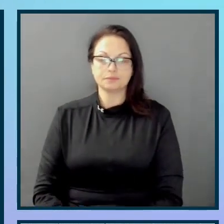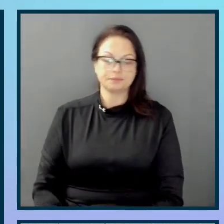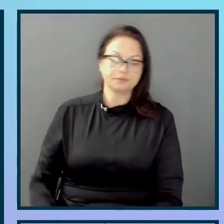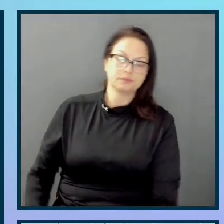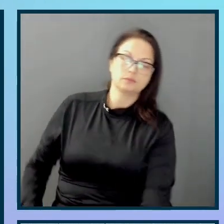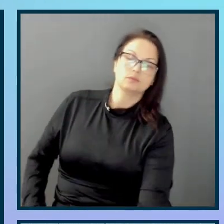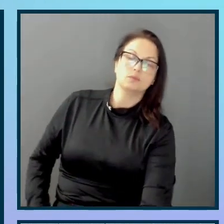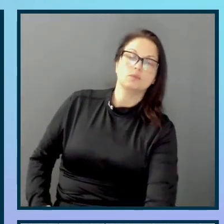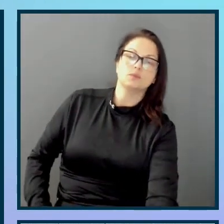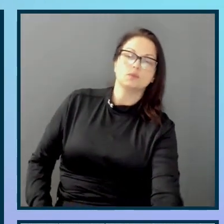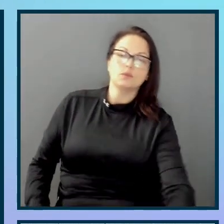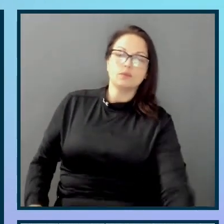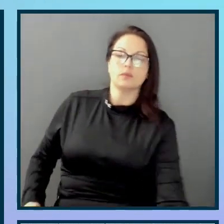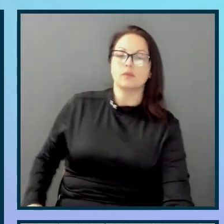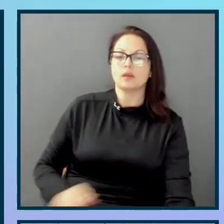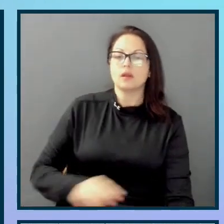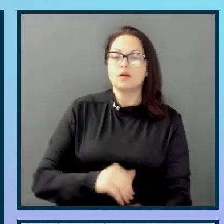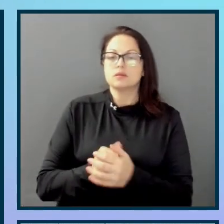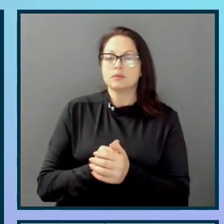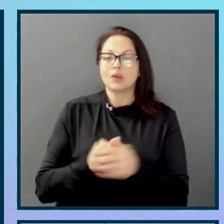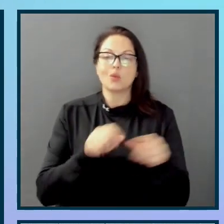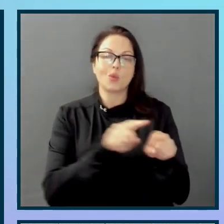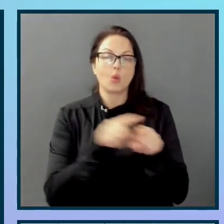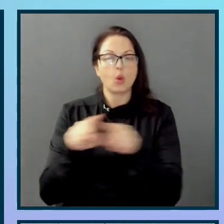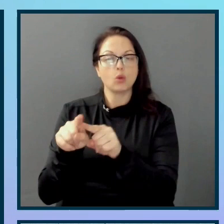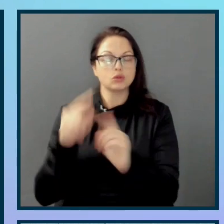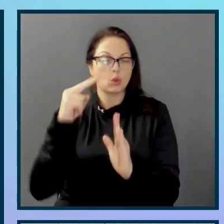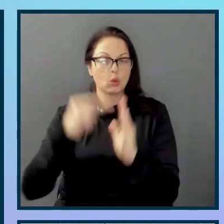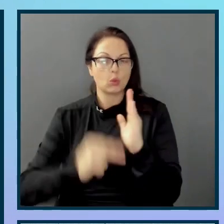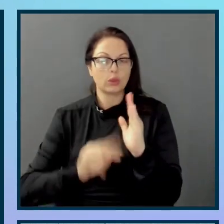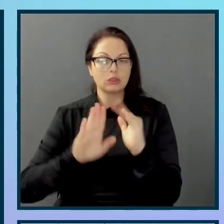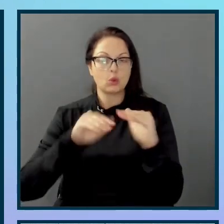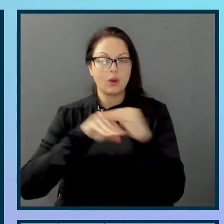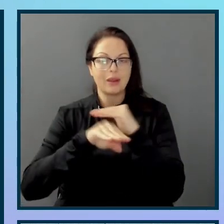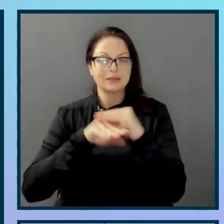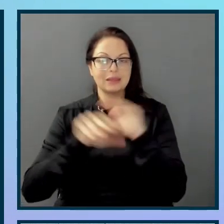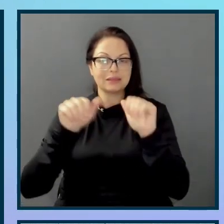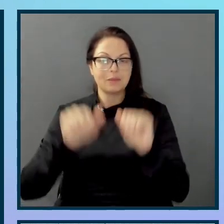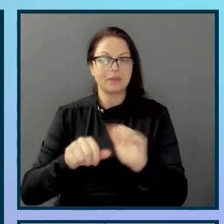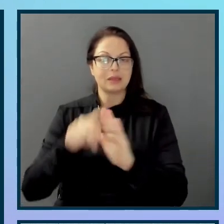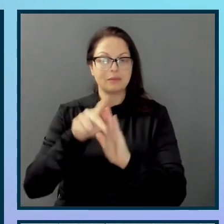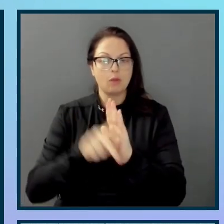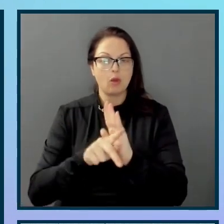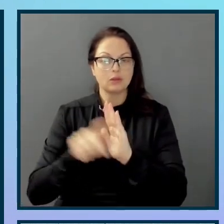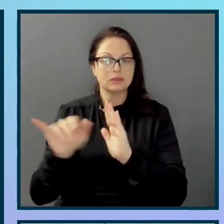Link out to your accessibility policy as well. So folks have that at the ready. And the goal is really to organize